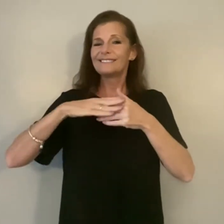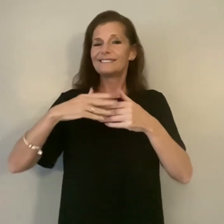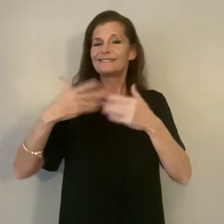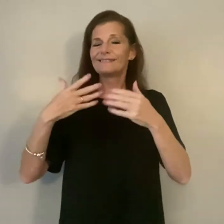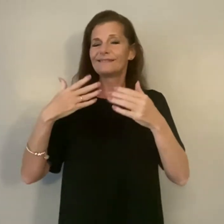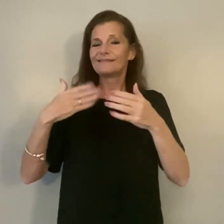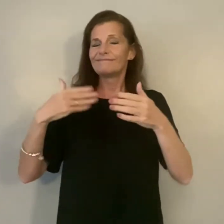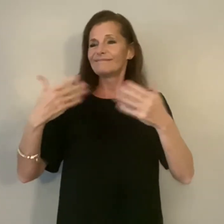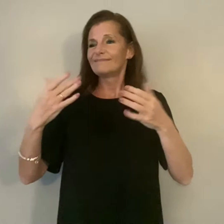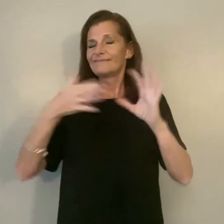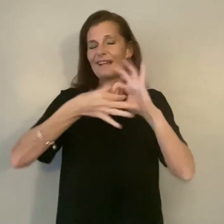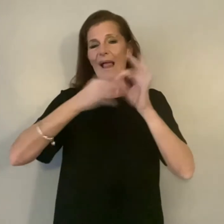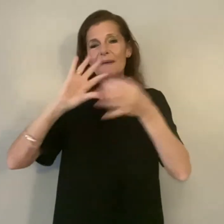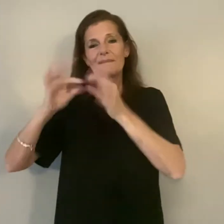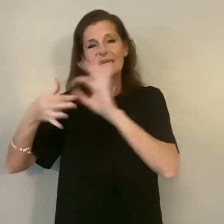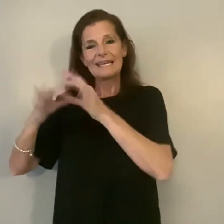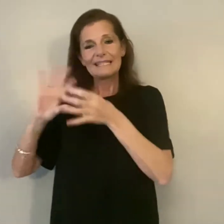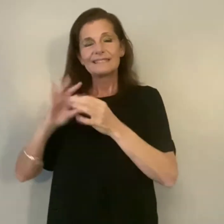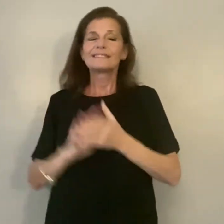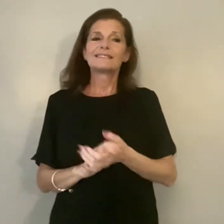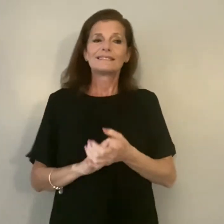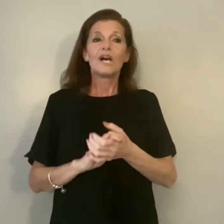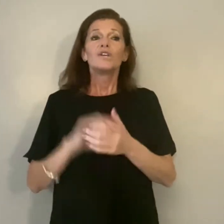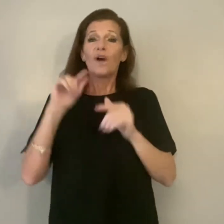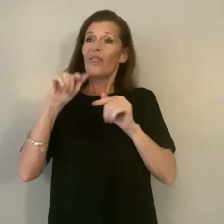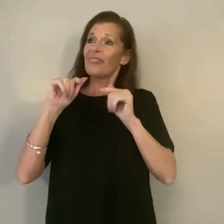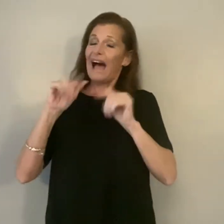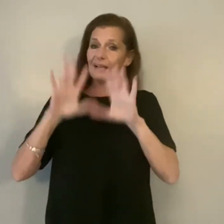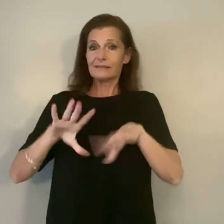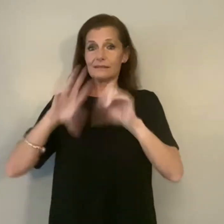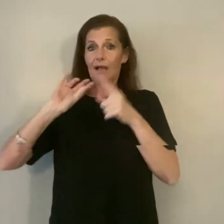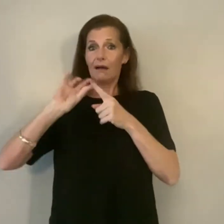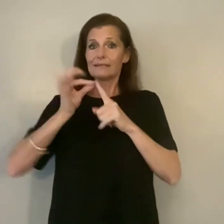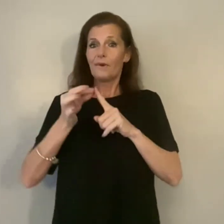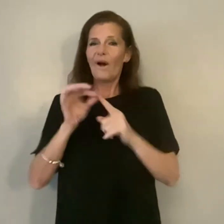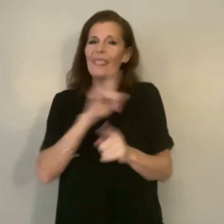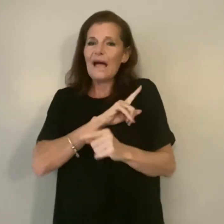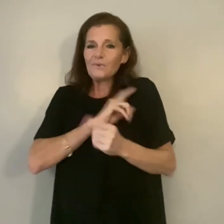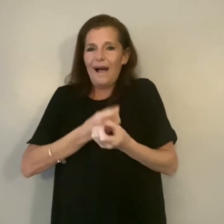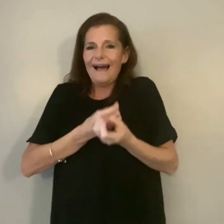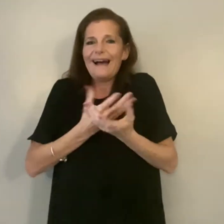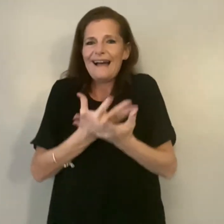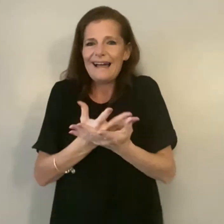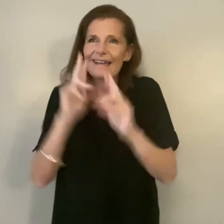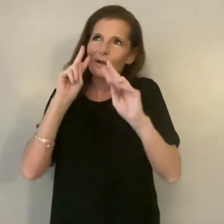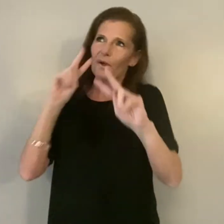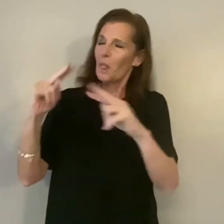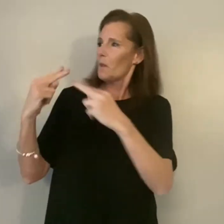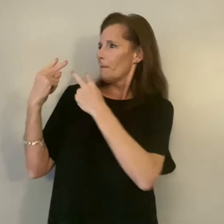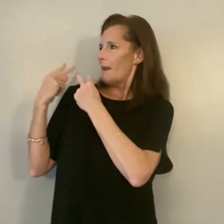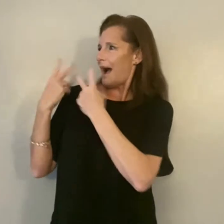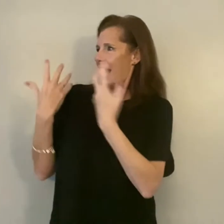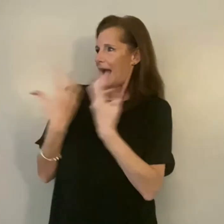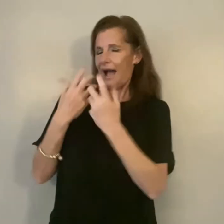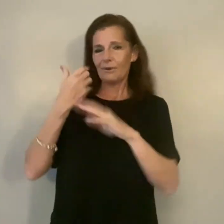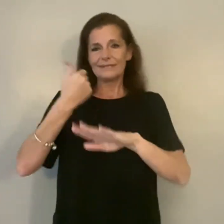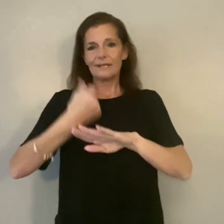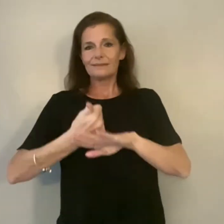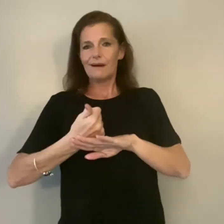And I think that really set the precedent for the work we're doing today which is the reason I thought I'd just take this opportunity to reflect back on it.